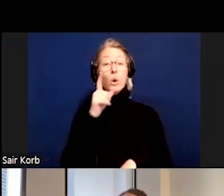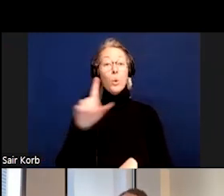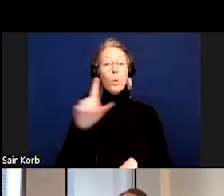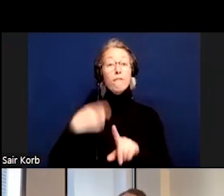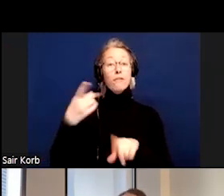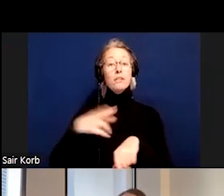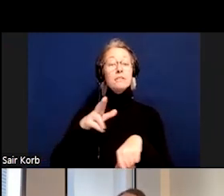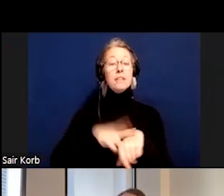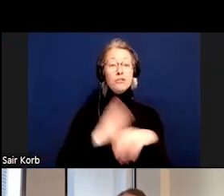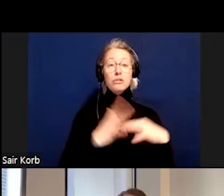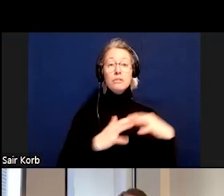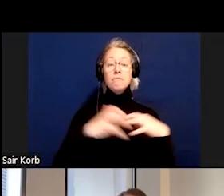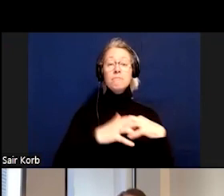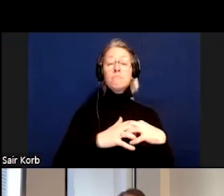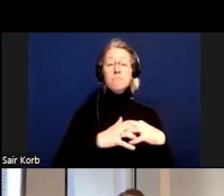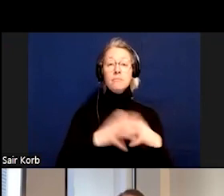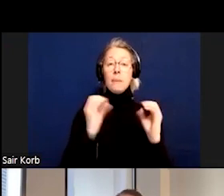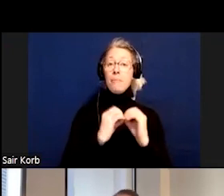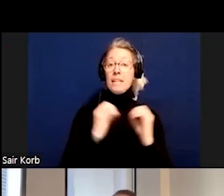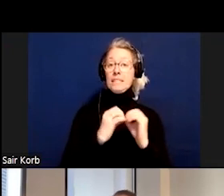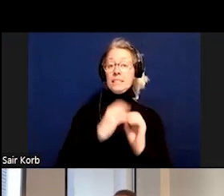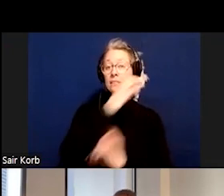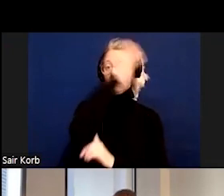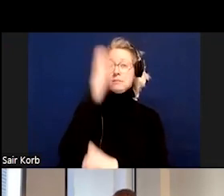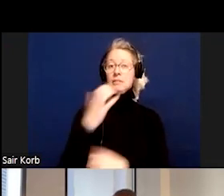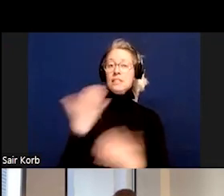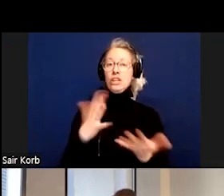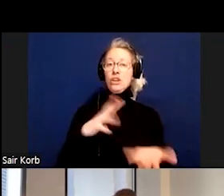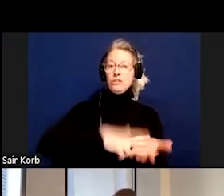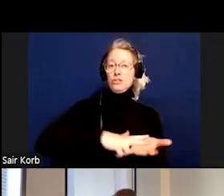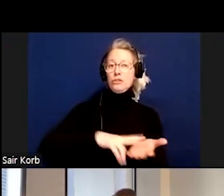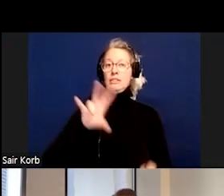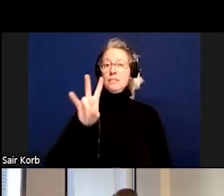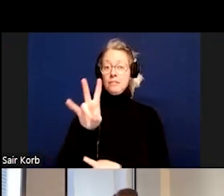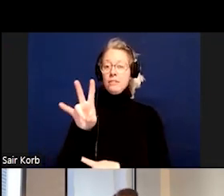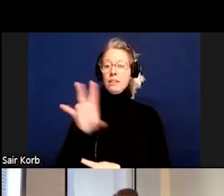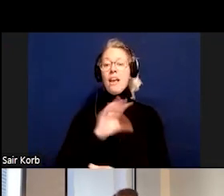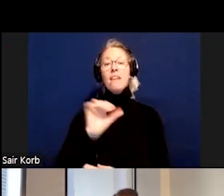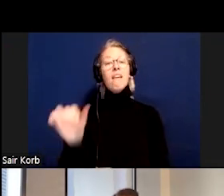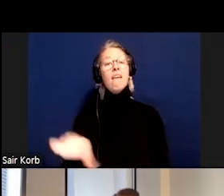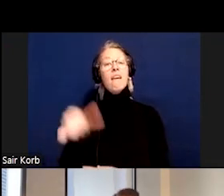7 and Indigenous-led and Indigenous-centred non-profit arts organizations in Treaty 7.